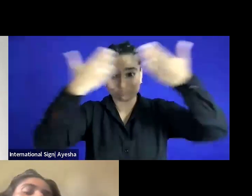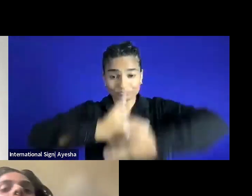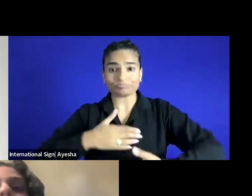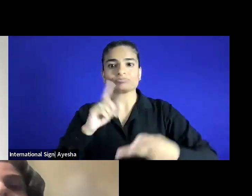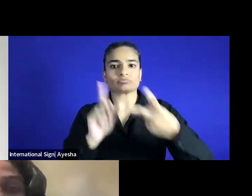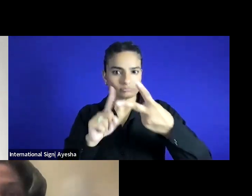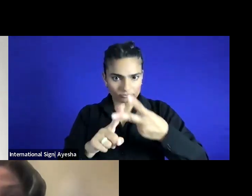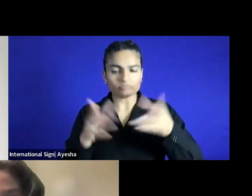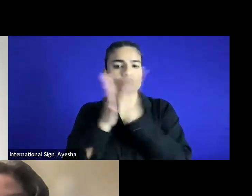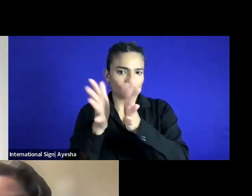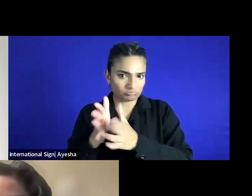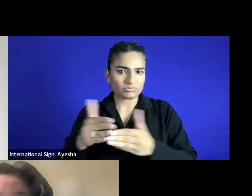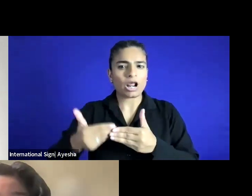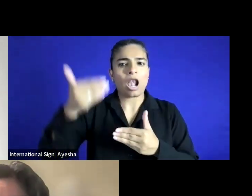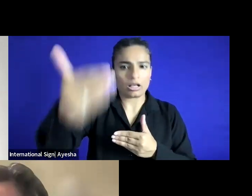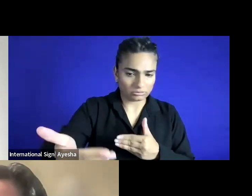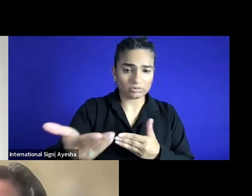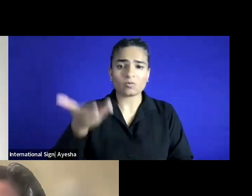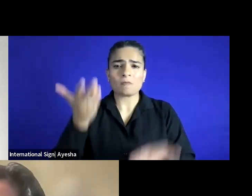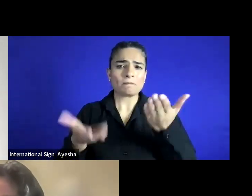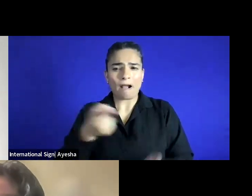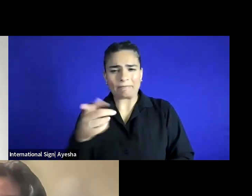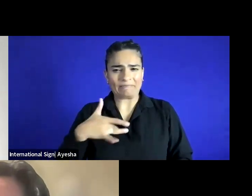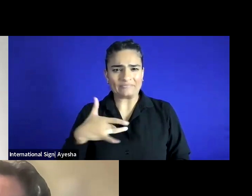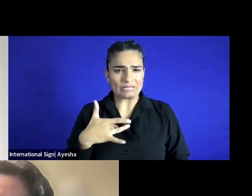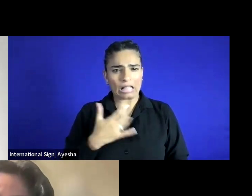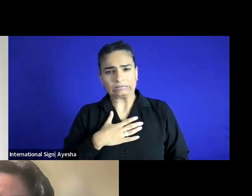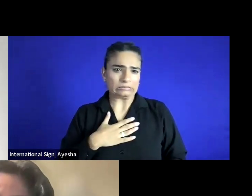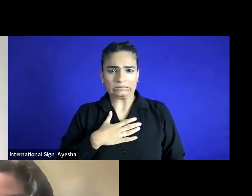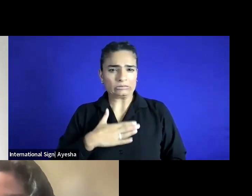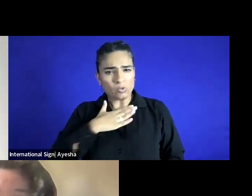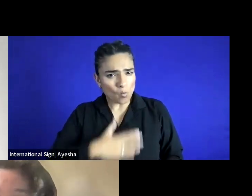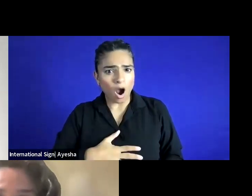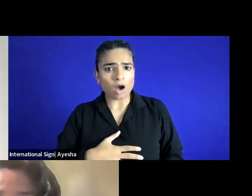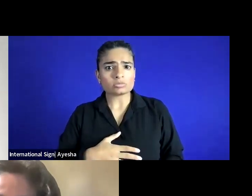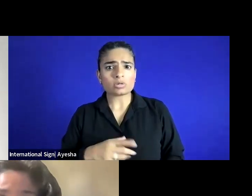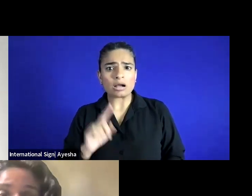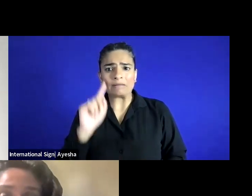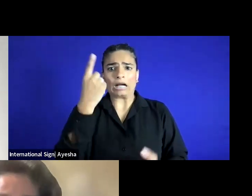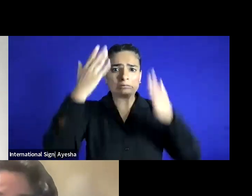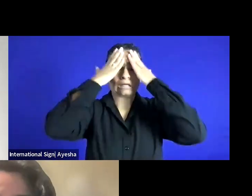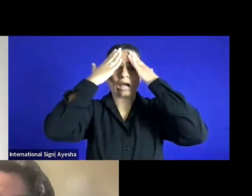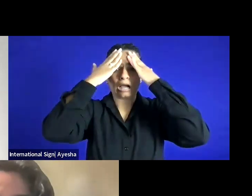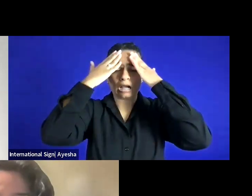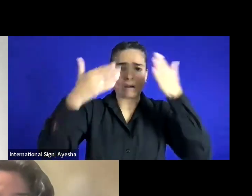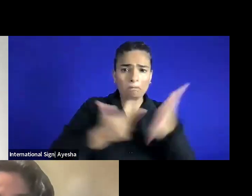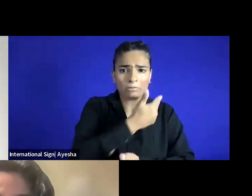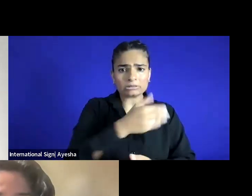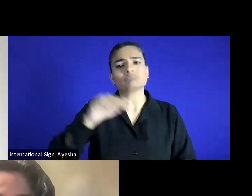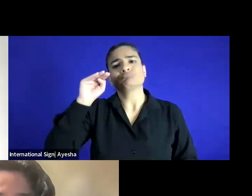So if anyone as an attendant has missed out on it or has it hasn't attended the full thing, please join us again and you'll have valid.